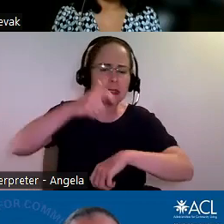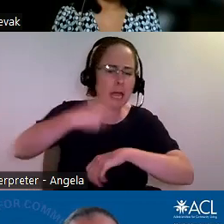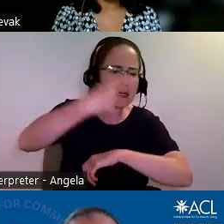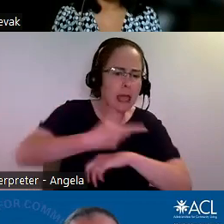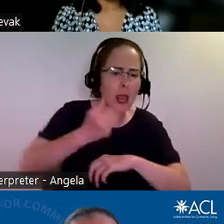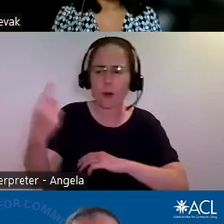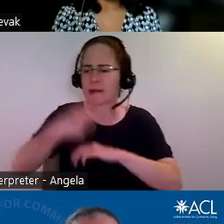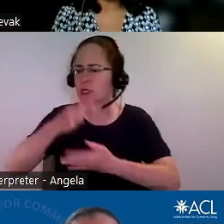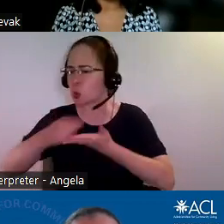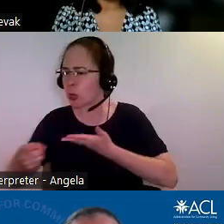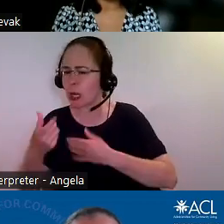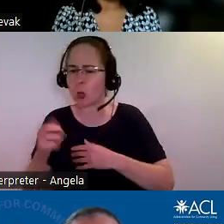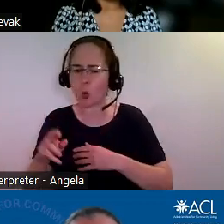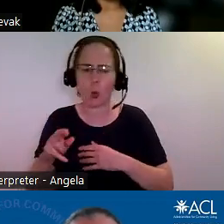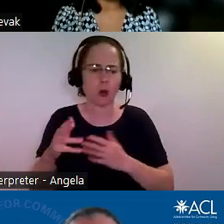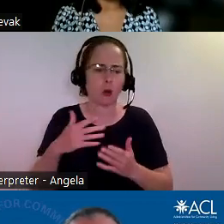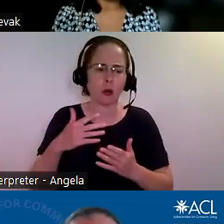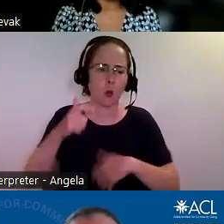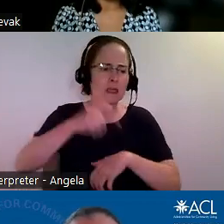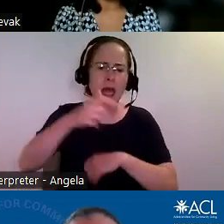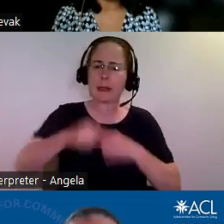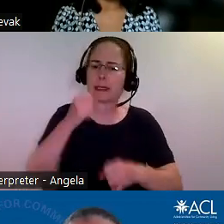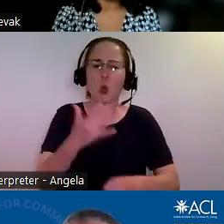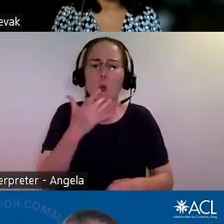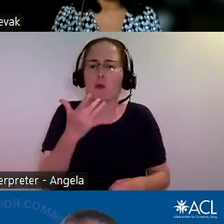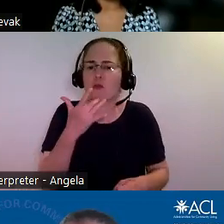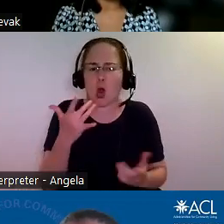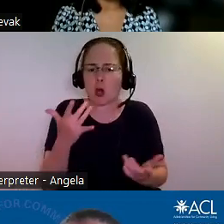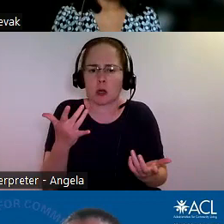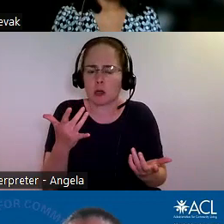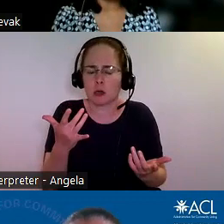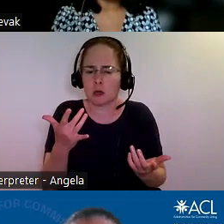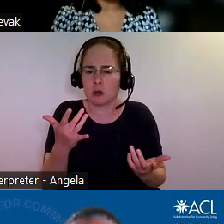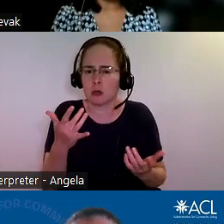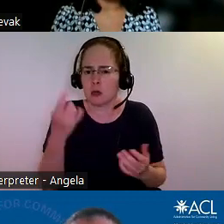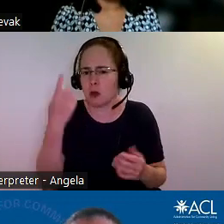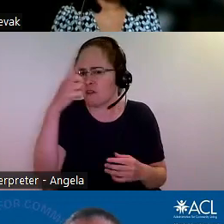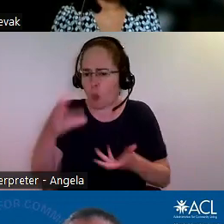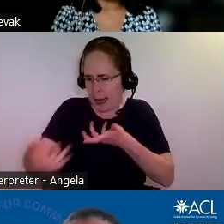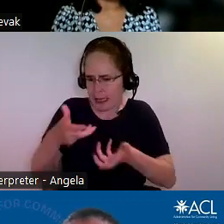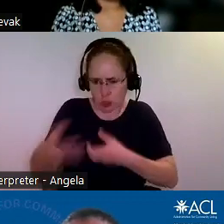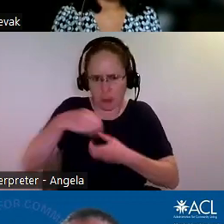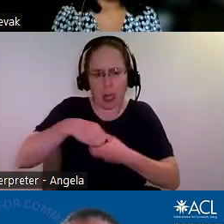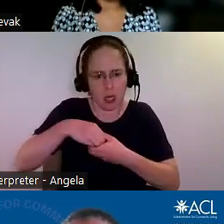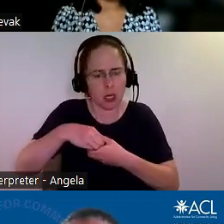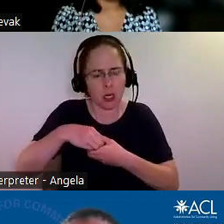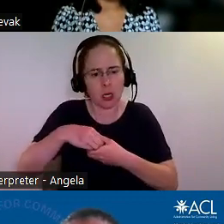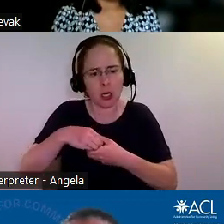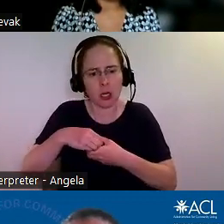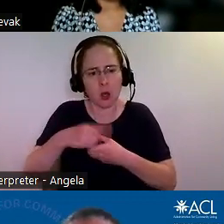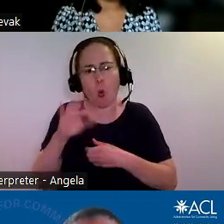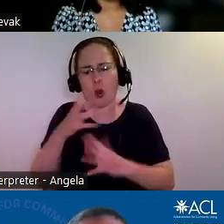week or year would be preferred for this type of engagement and/or social group programming?